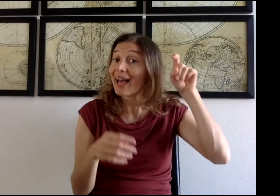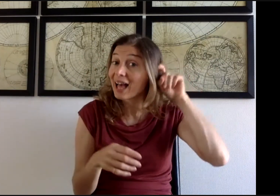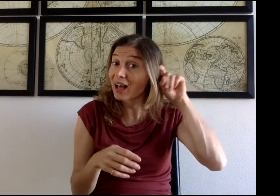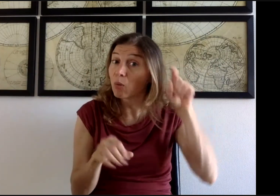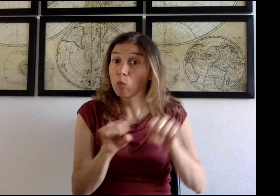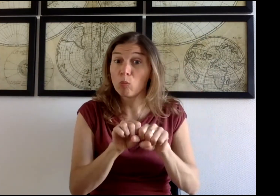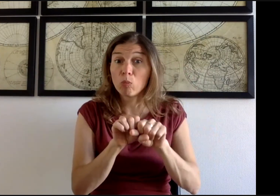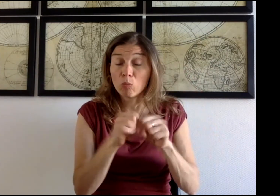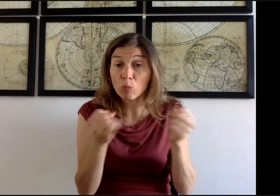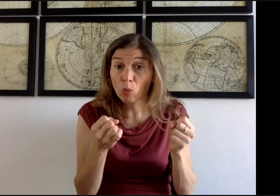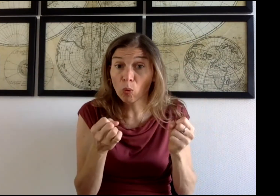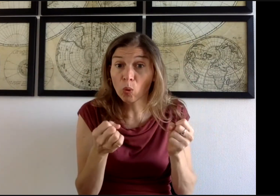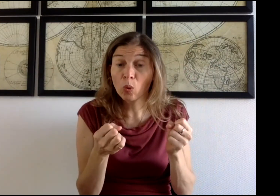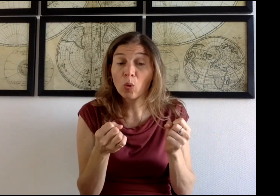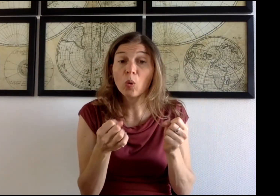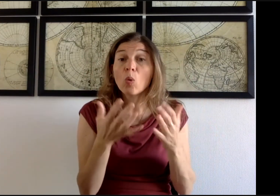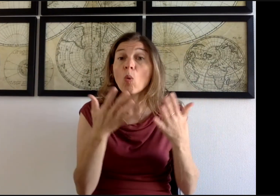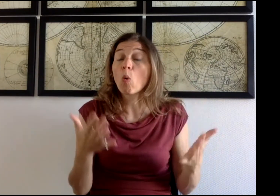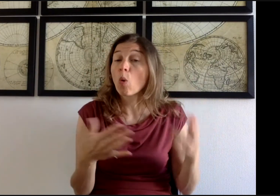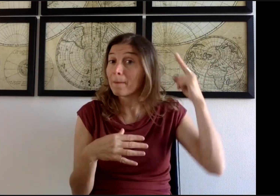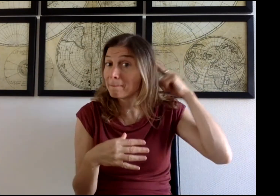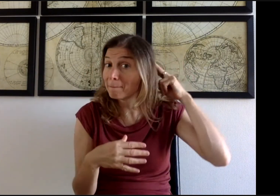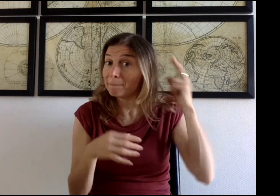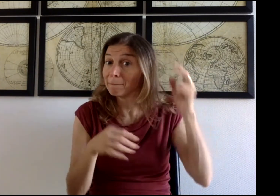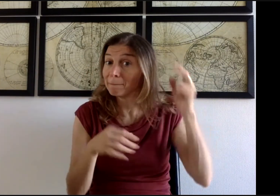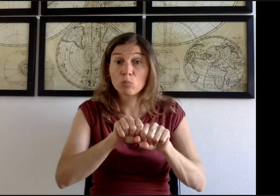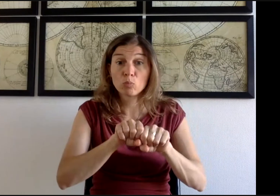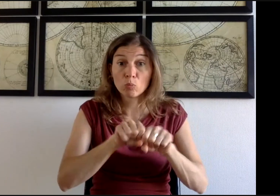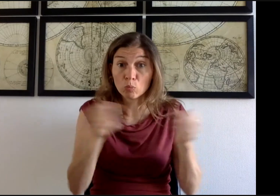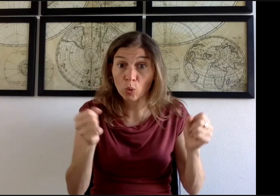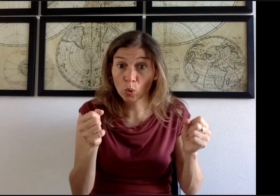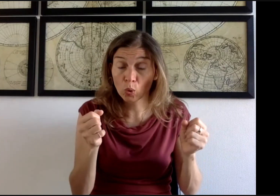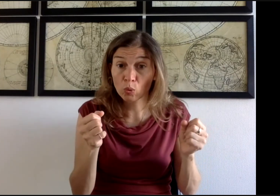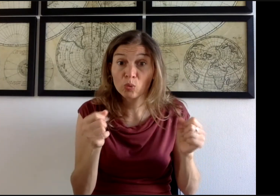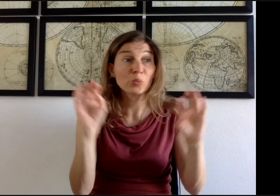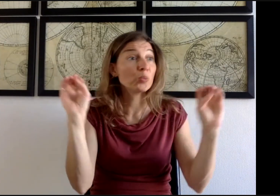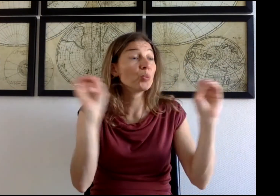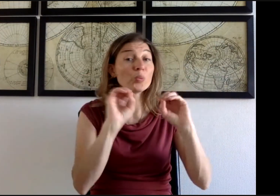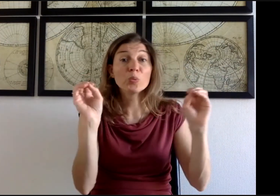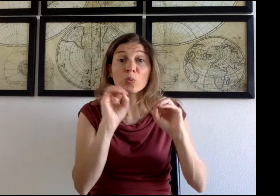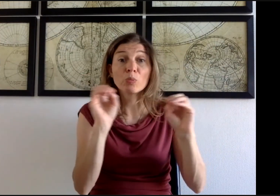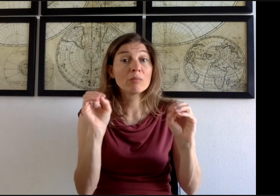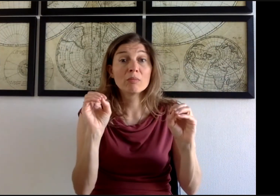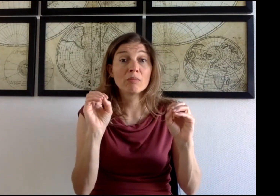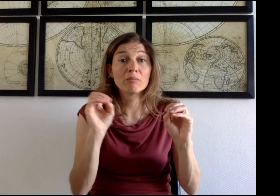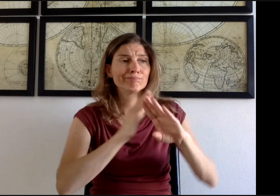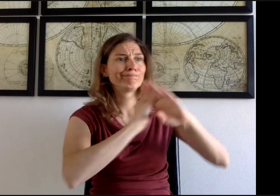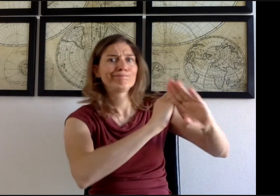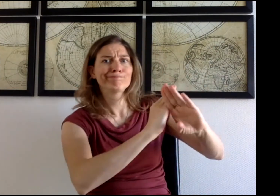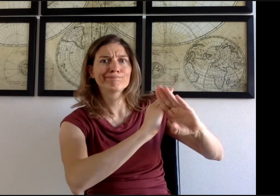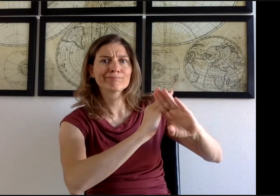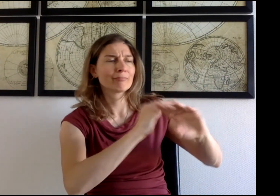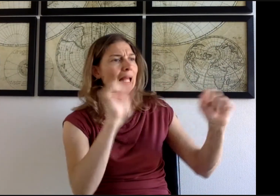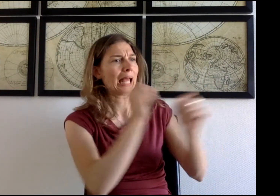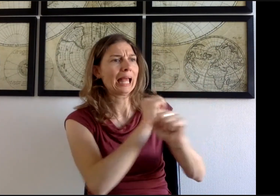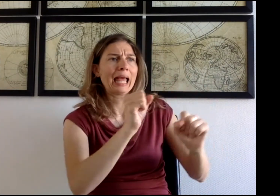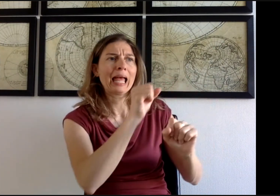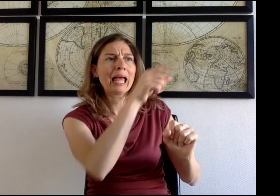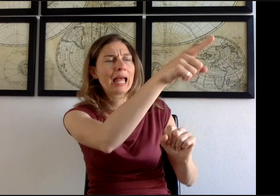or the implant is broken and there's no possibility to repair it or send it